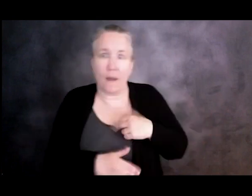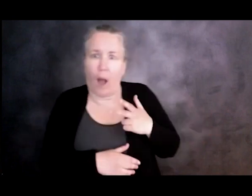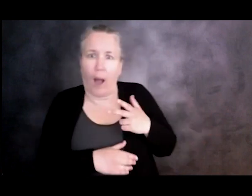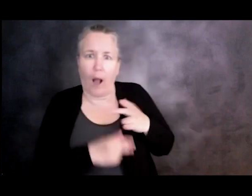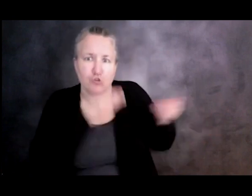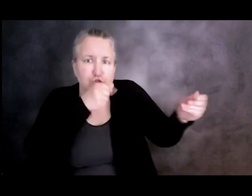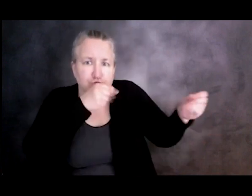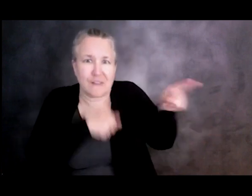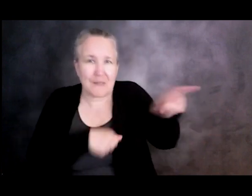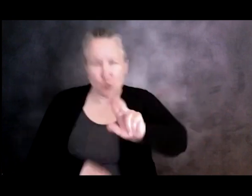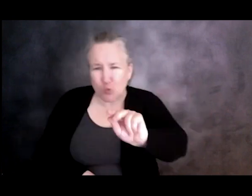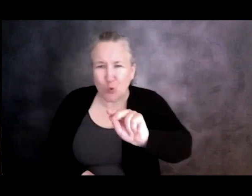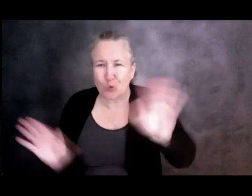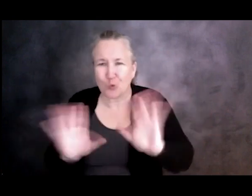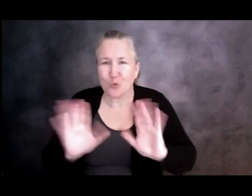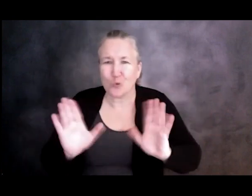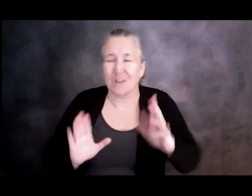What I'm saying is we don't all have